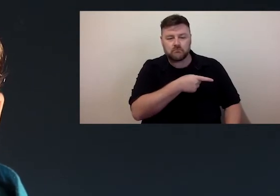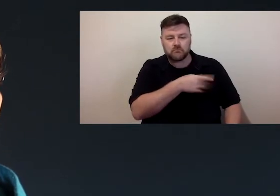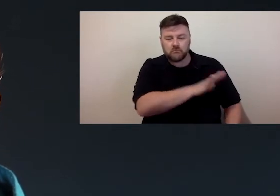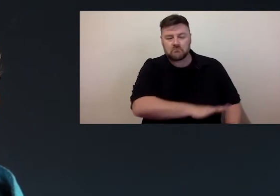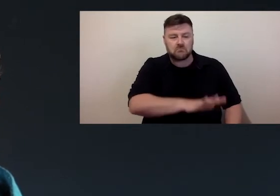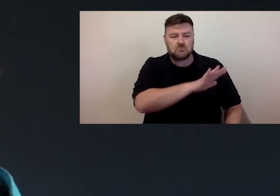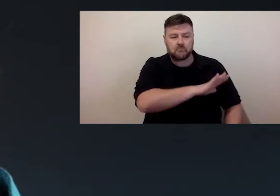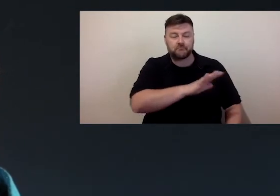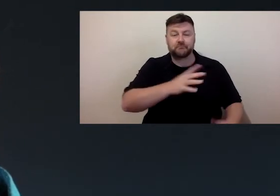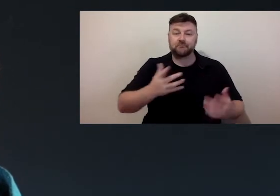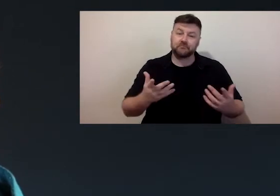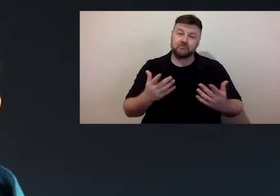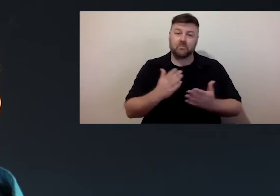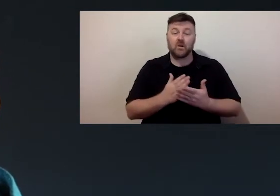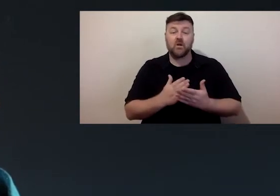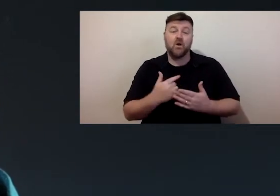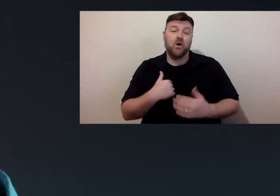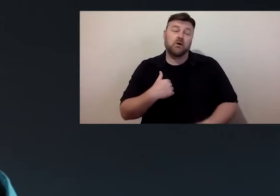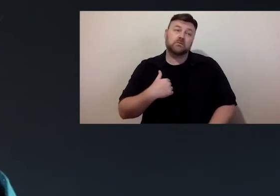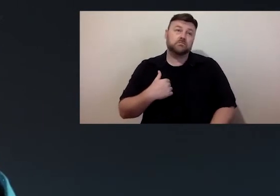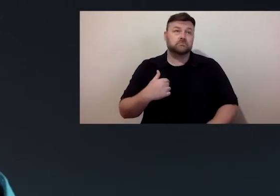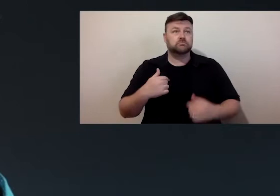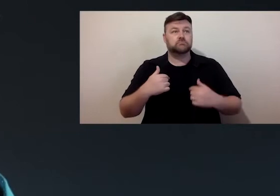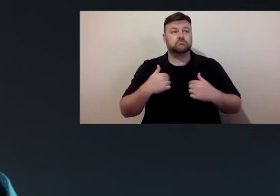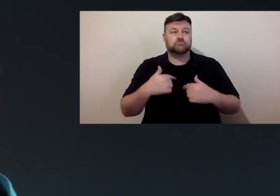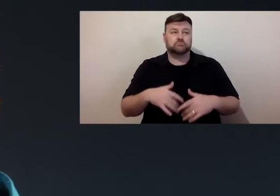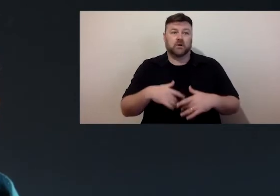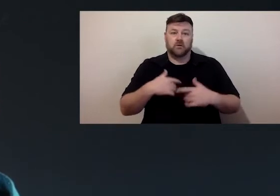guess I'm - I just want to say that I'm very lucky to centre myself